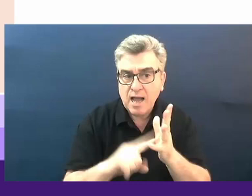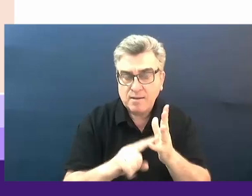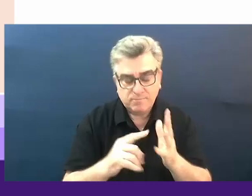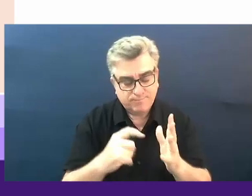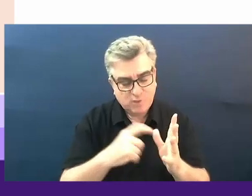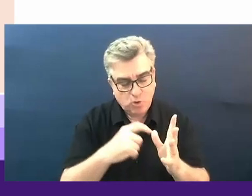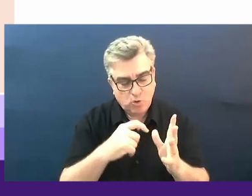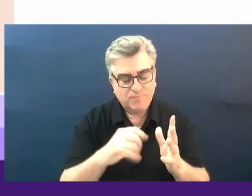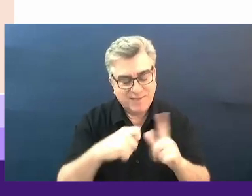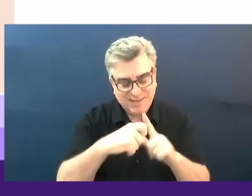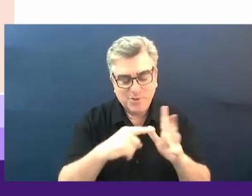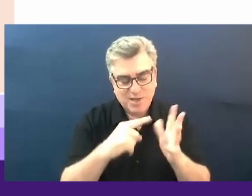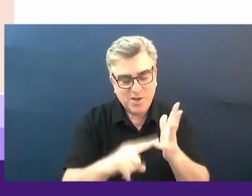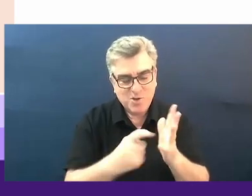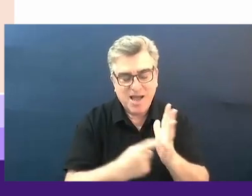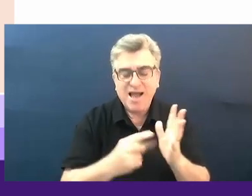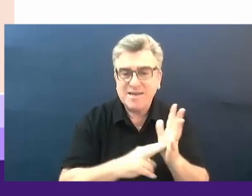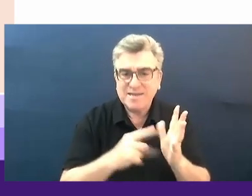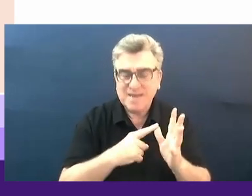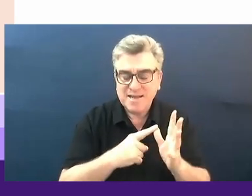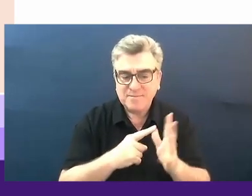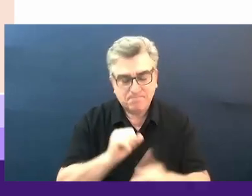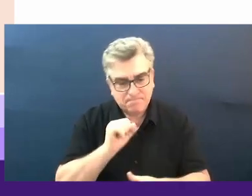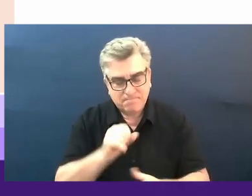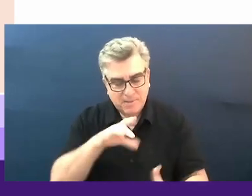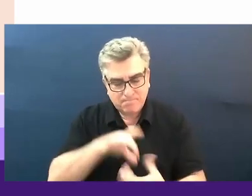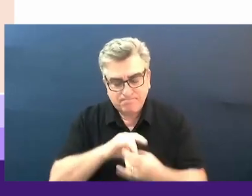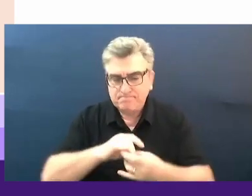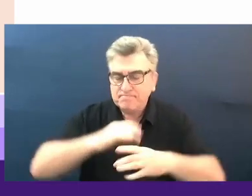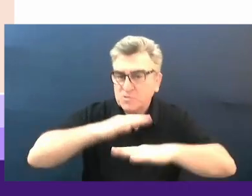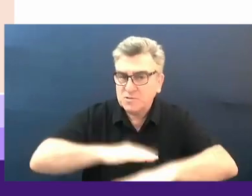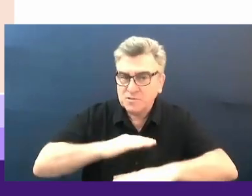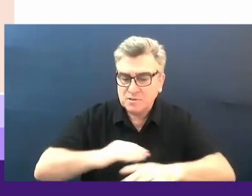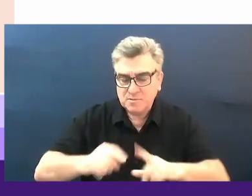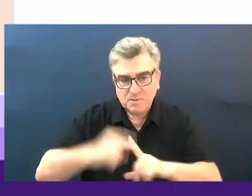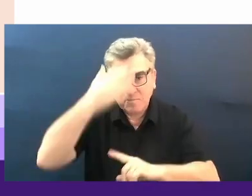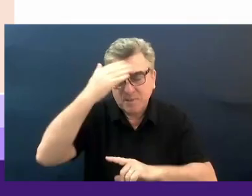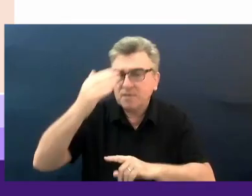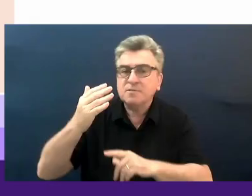with the country and Elders past, present and emerging. I'd also like to acknowledge that this